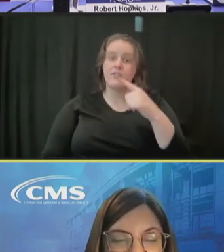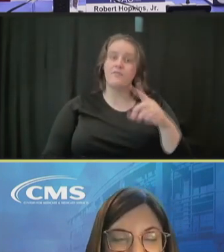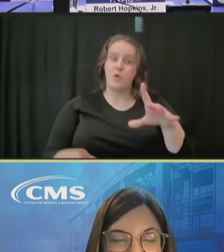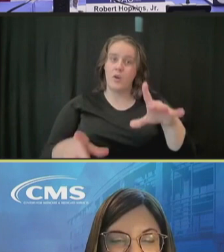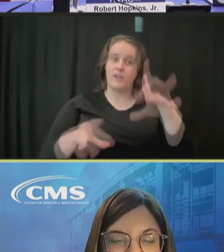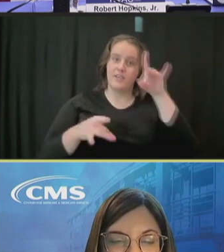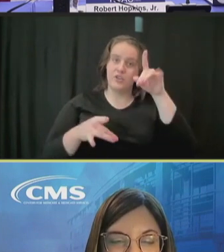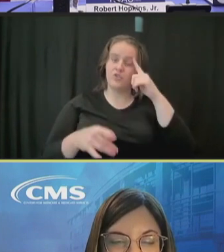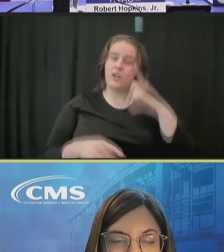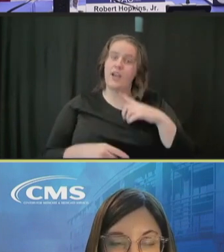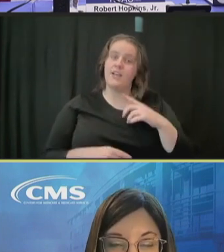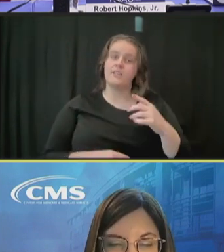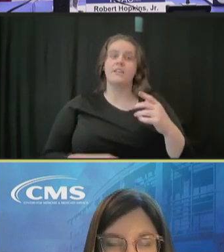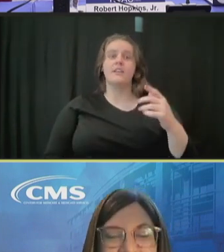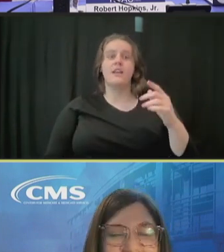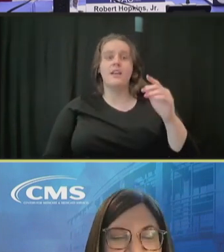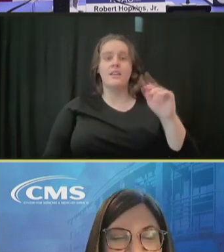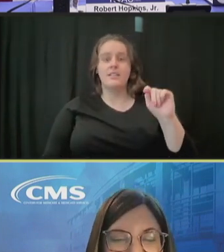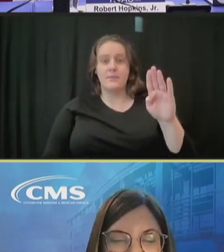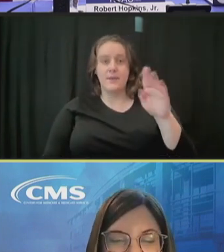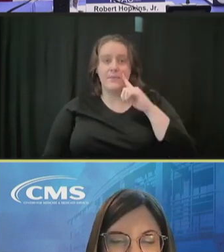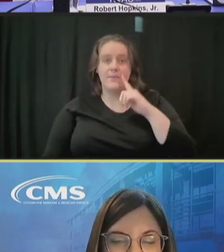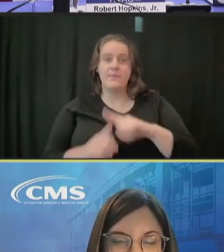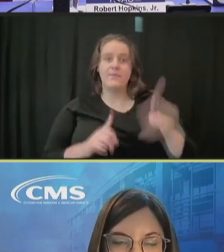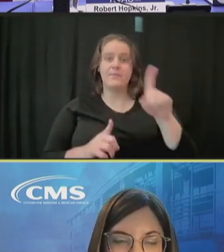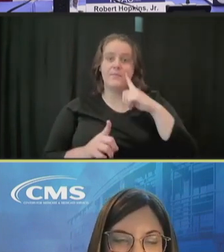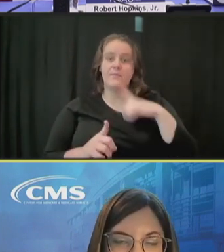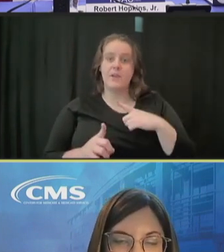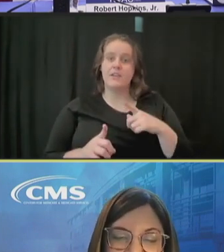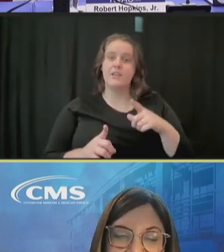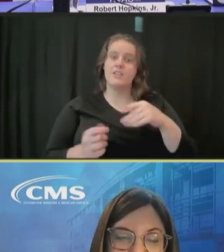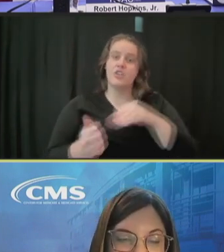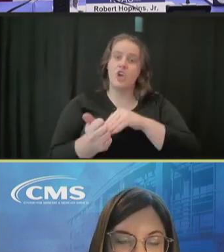a physician fee -- a physician to assess a patient's risk of contracting hepatitis B